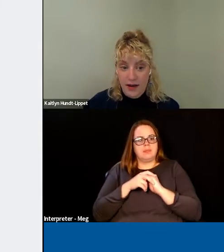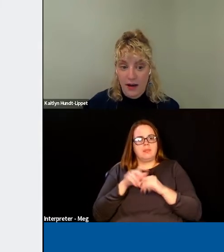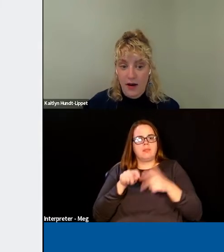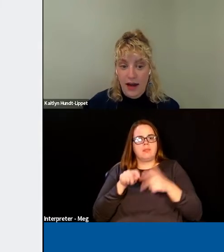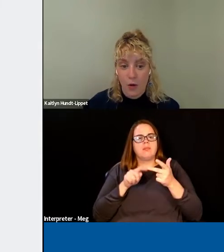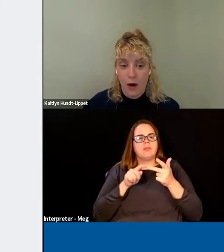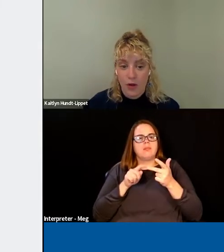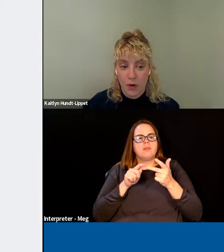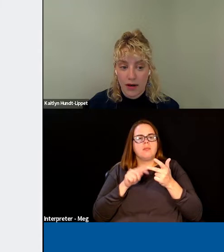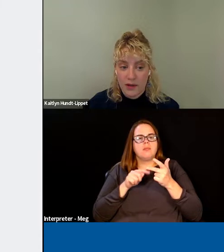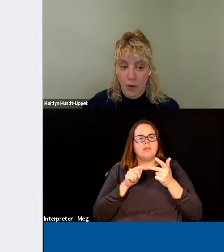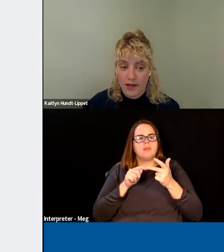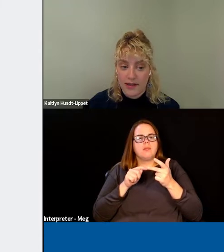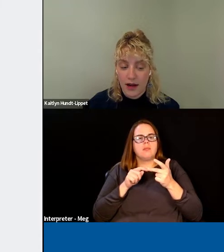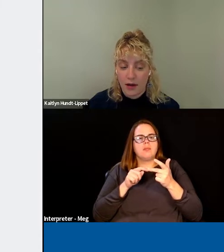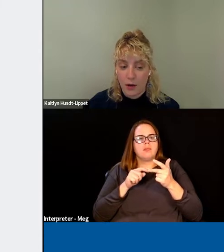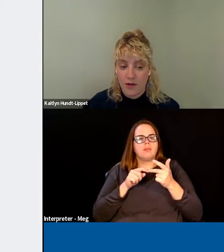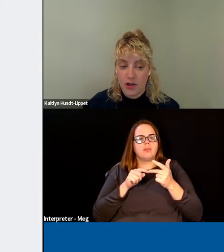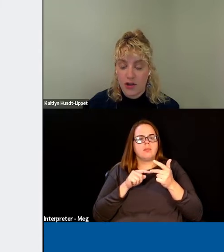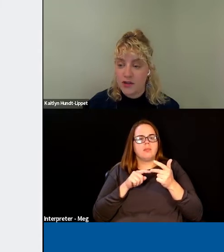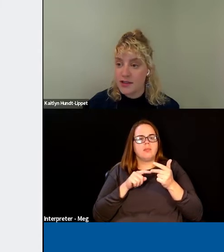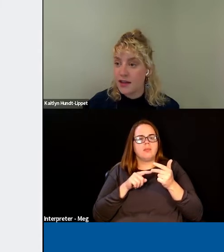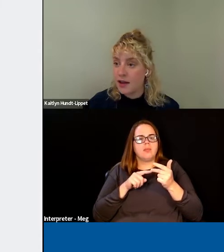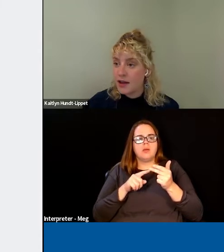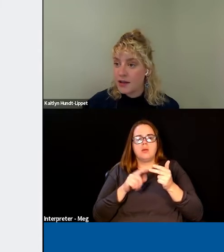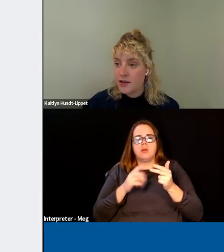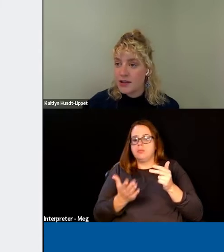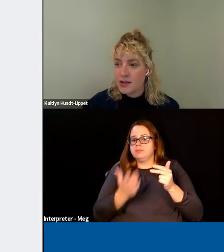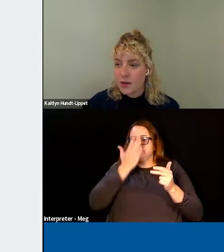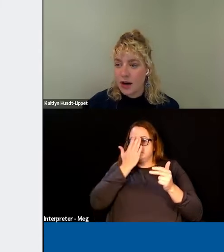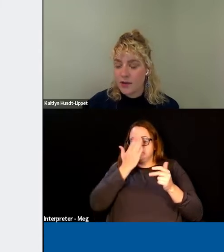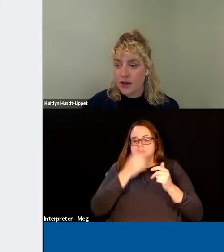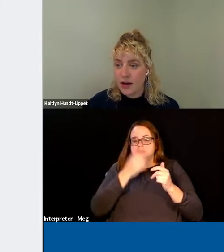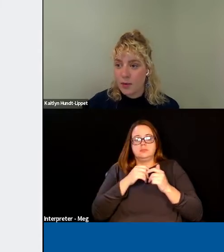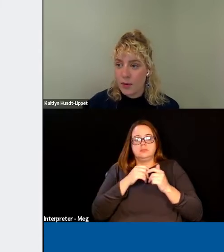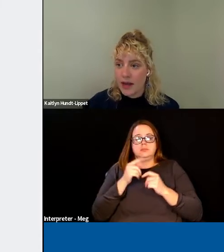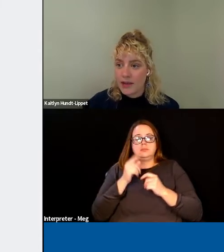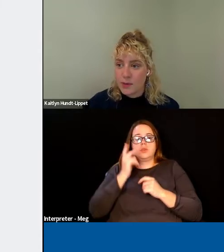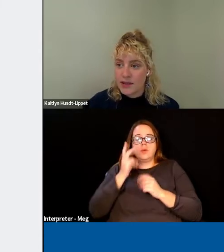depending on how well the product supports low vision users. You see this quite often in webpages,